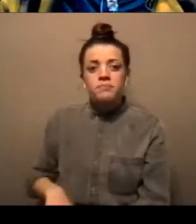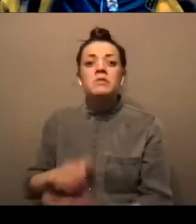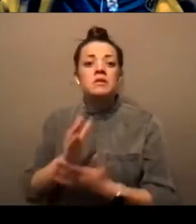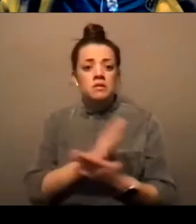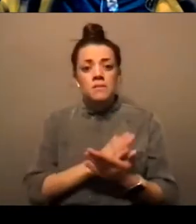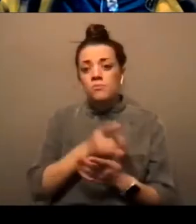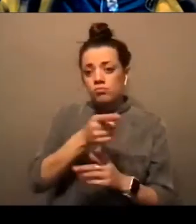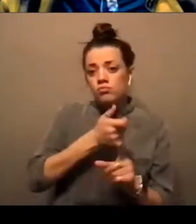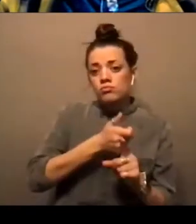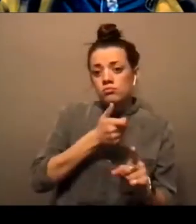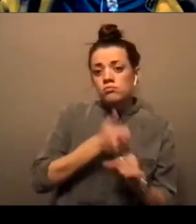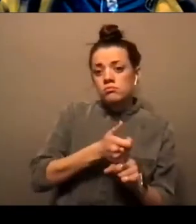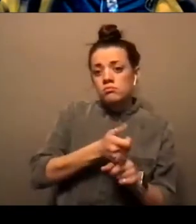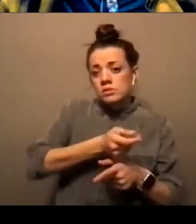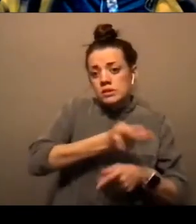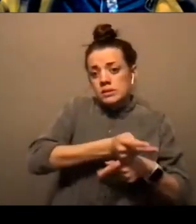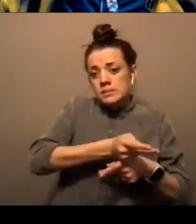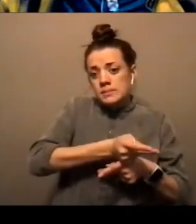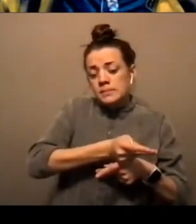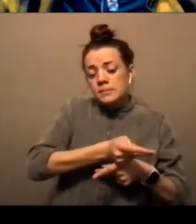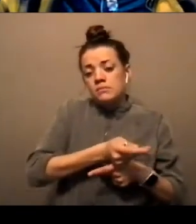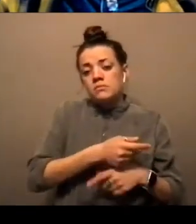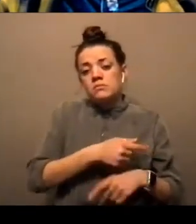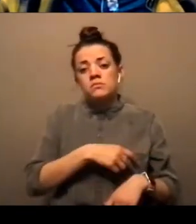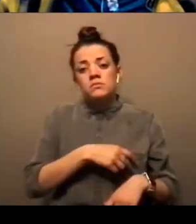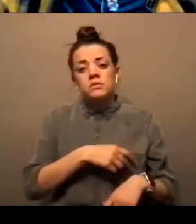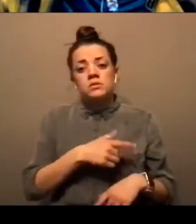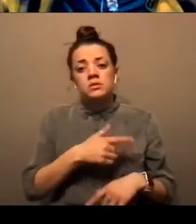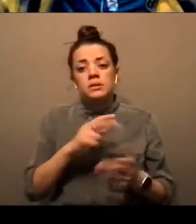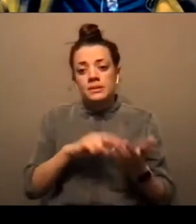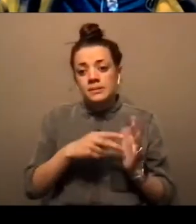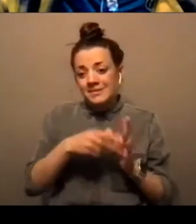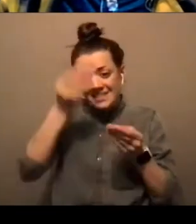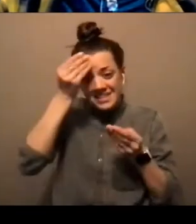meaning that the data is...